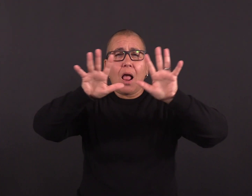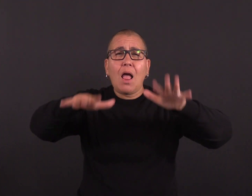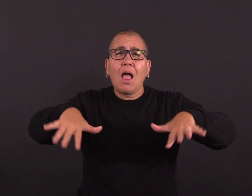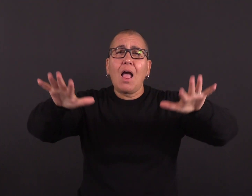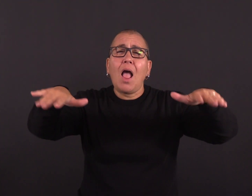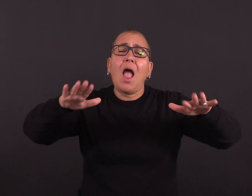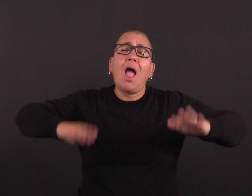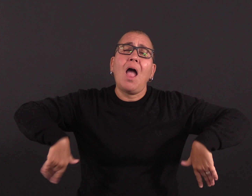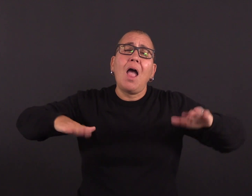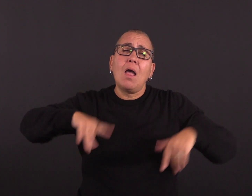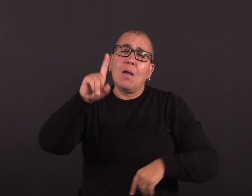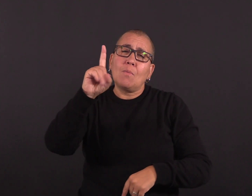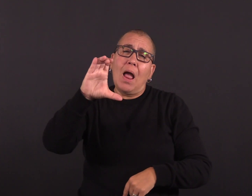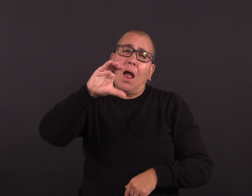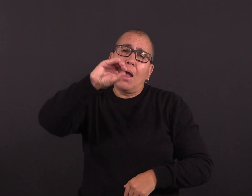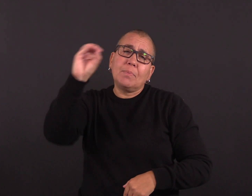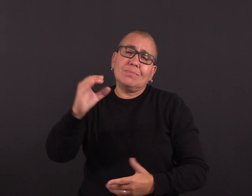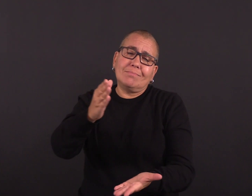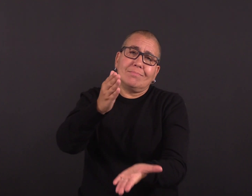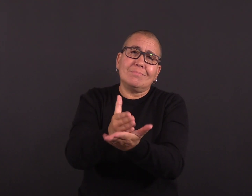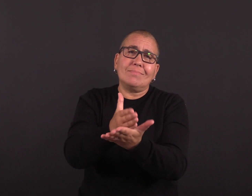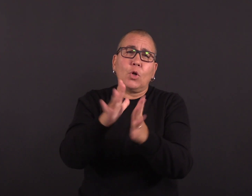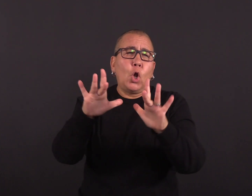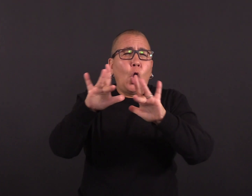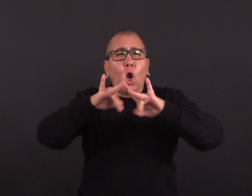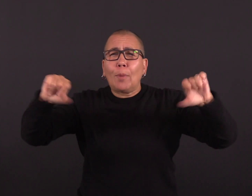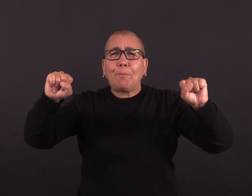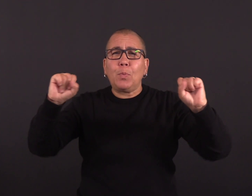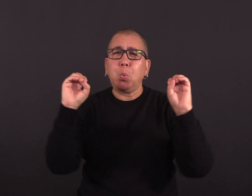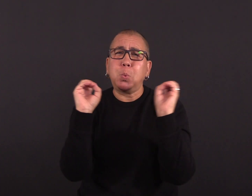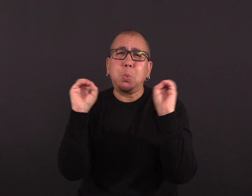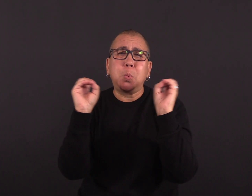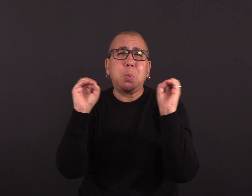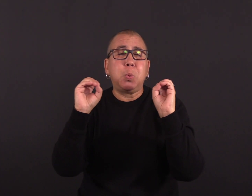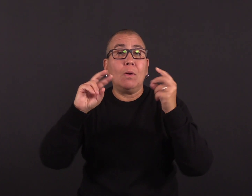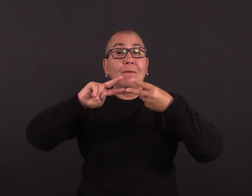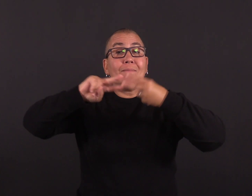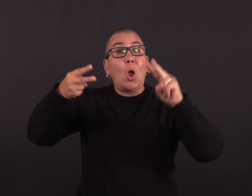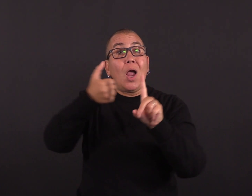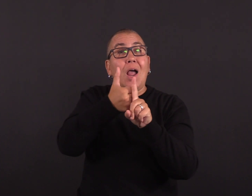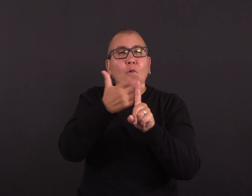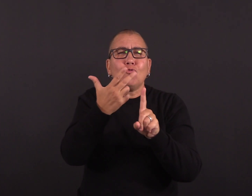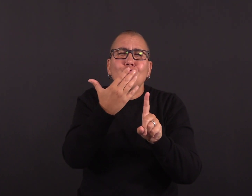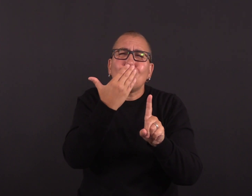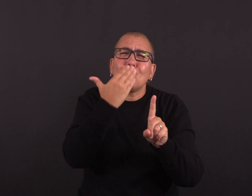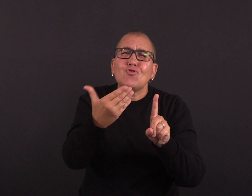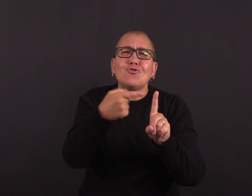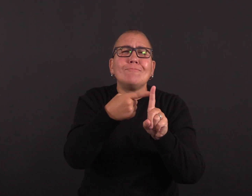What’s going on with Covid-19? The CDC stopped reporting aggregate